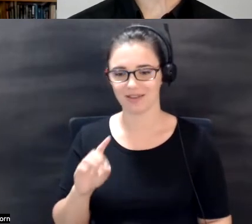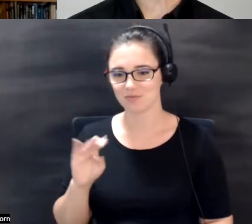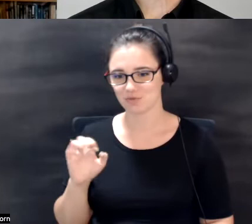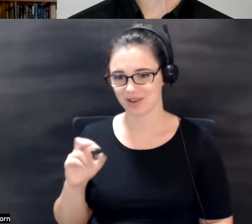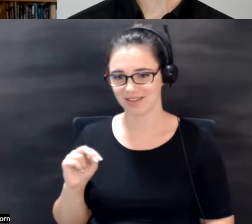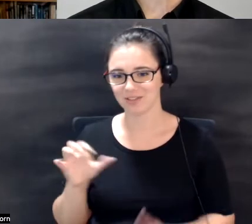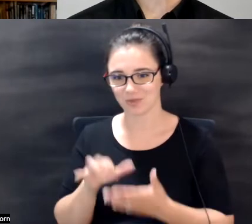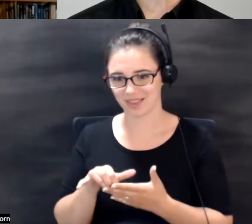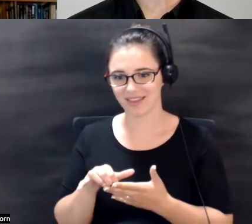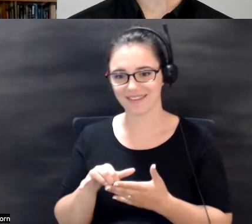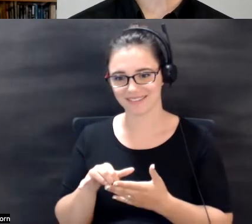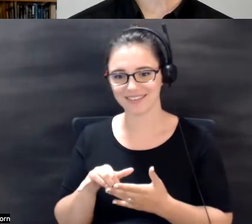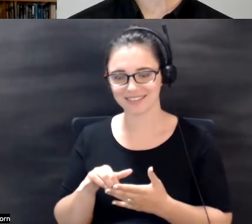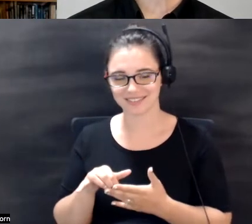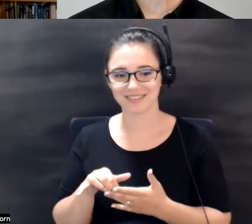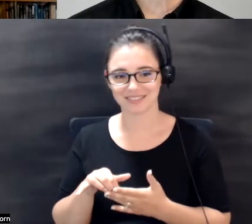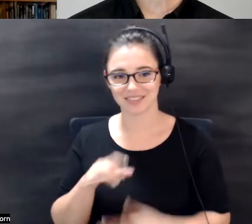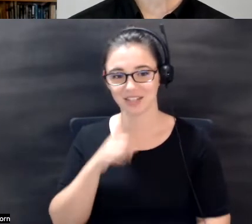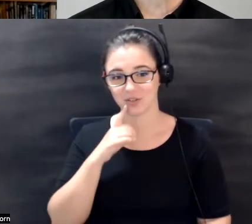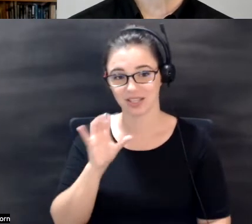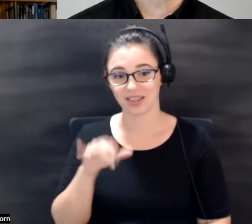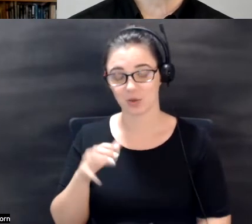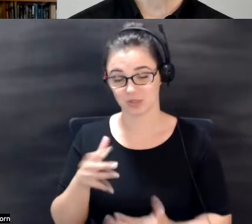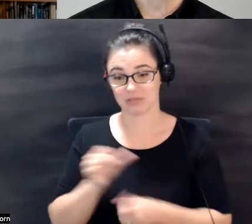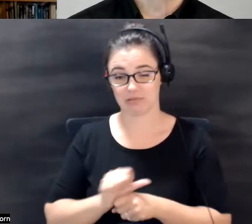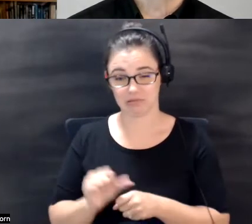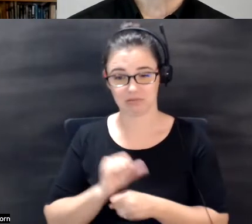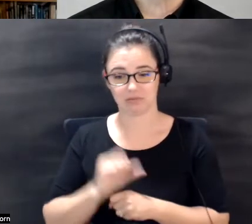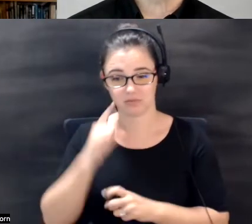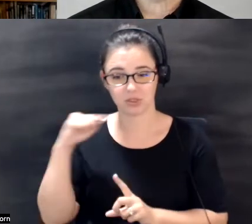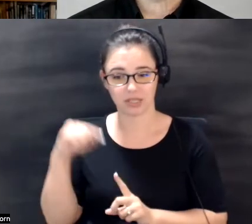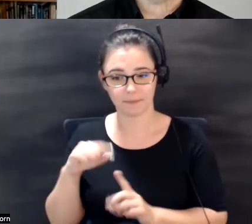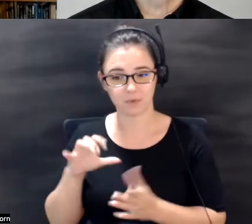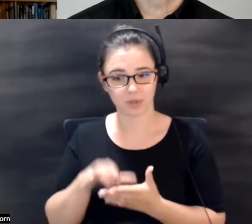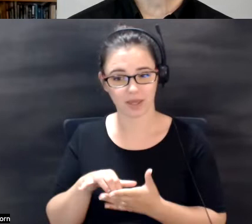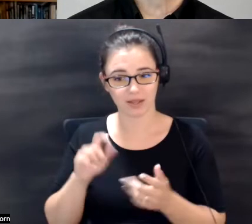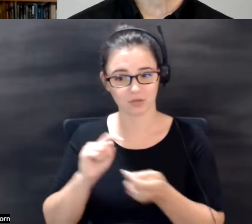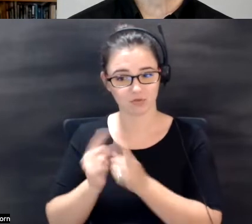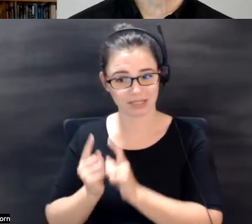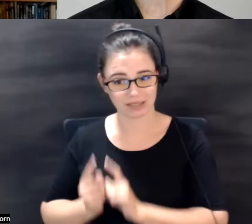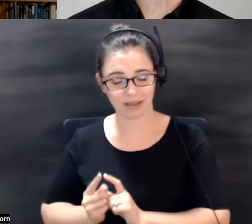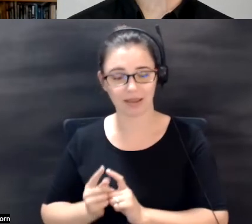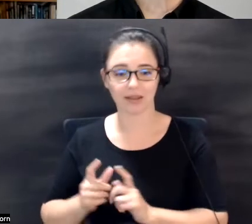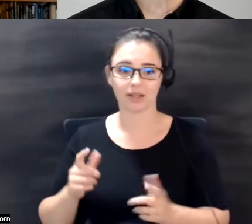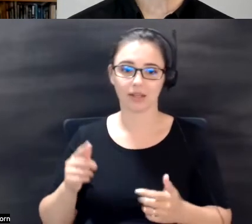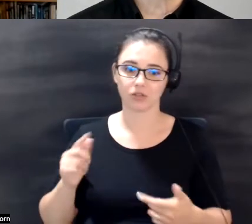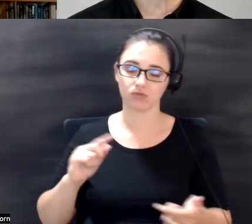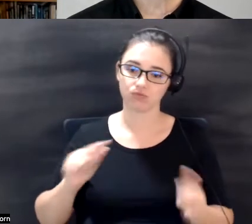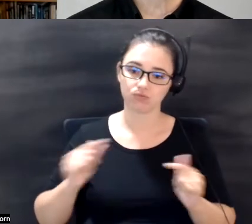It was quite a, you know, a labor for him to to do that, and to talk back and forth about about that process.